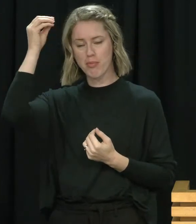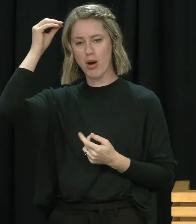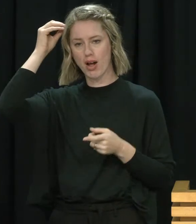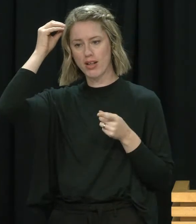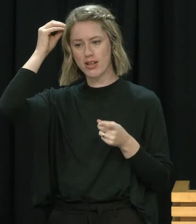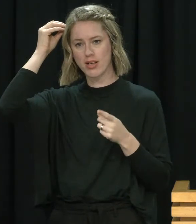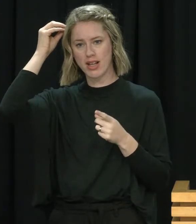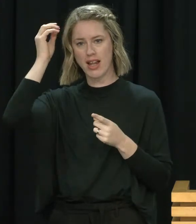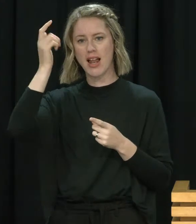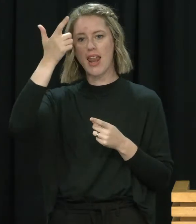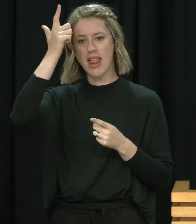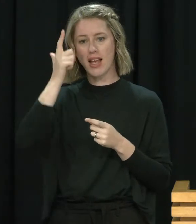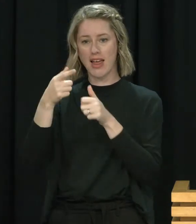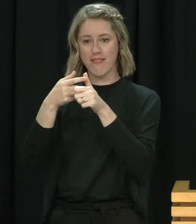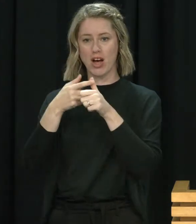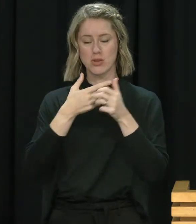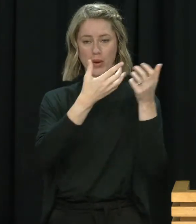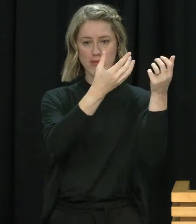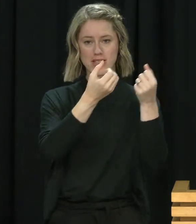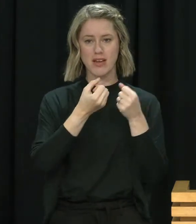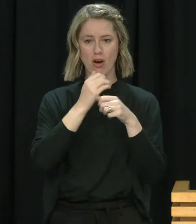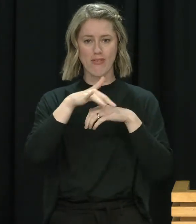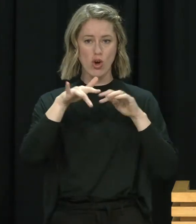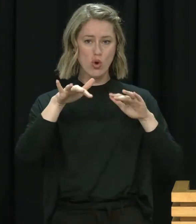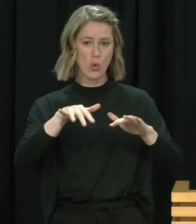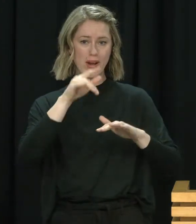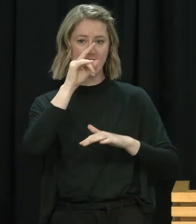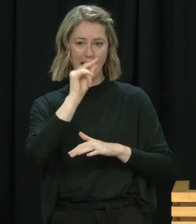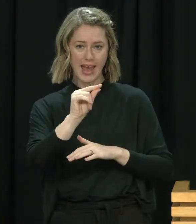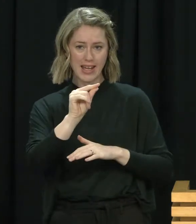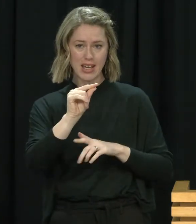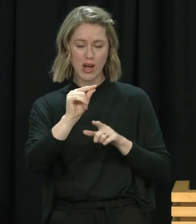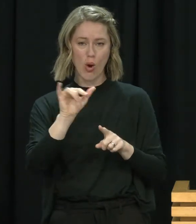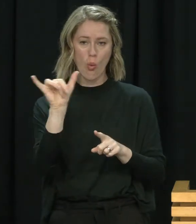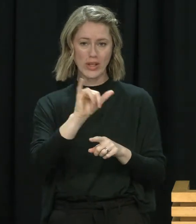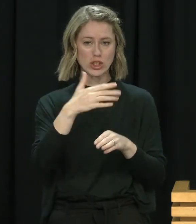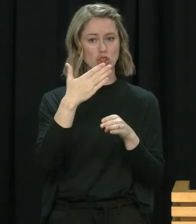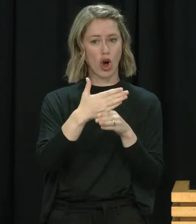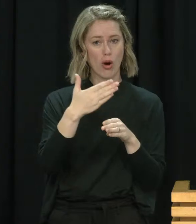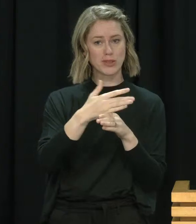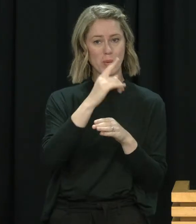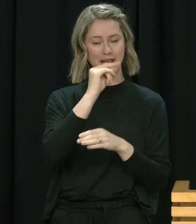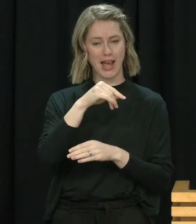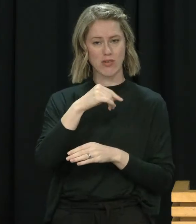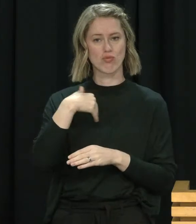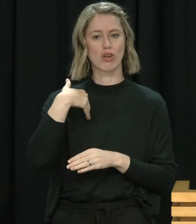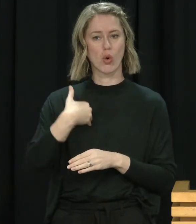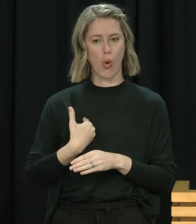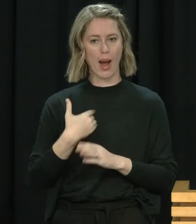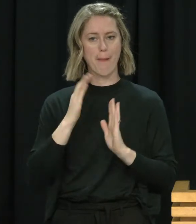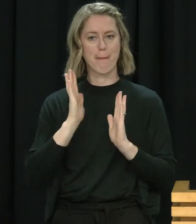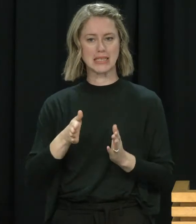actually occasionally working in the areas of the port with higher risk. One of the things